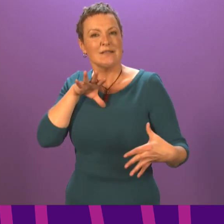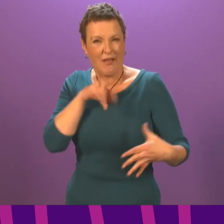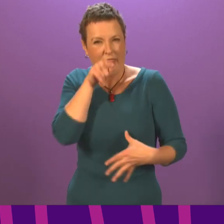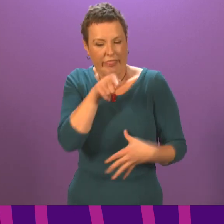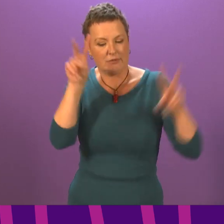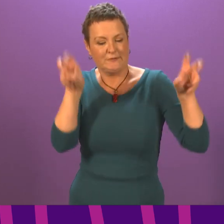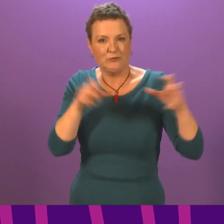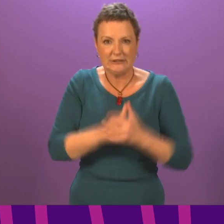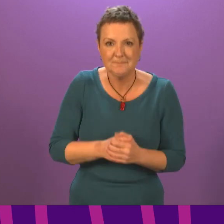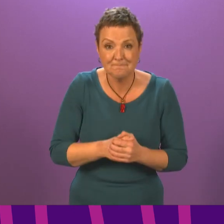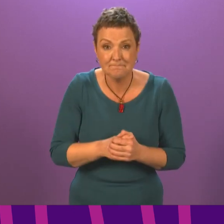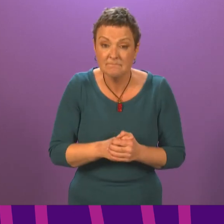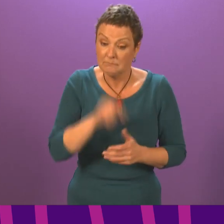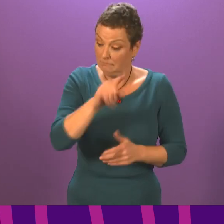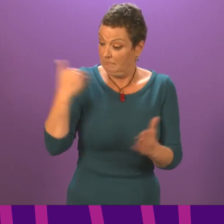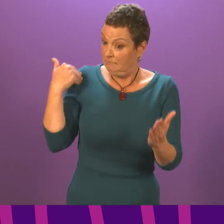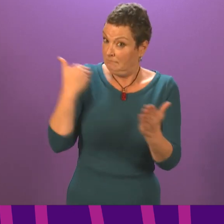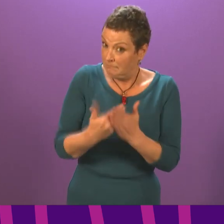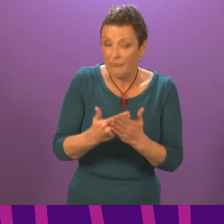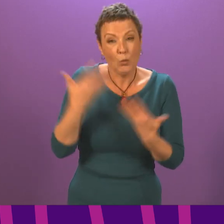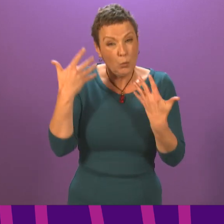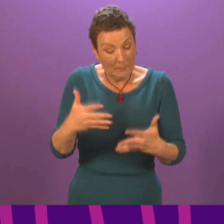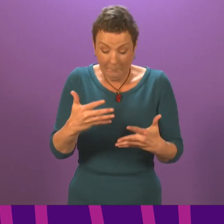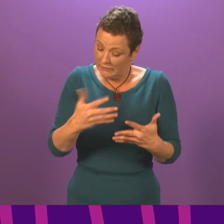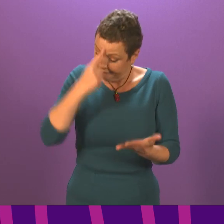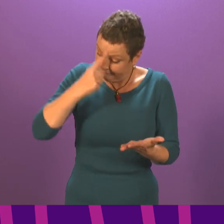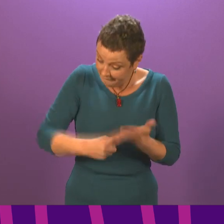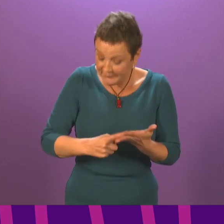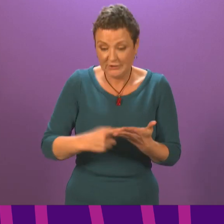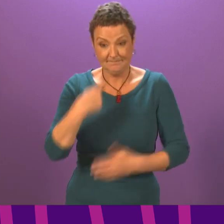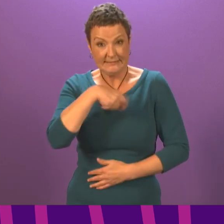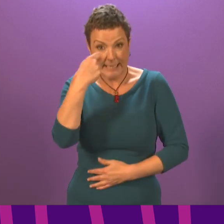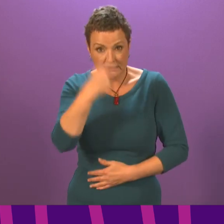All along, our decisions on testing and quarantine have been informed by clinical and scientific